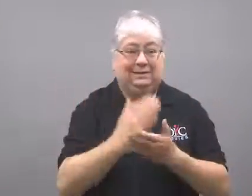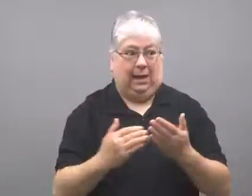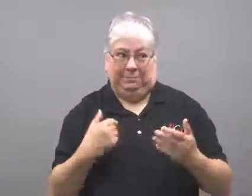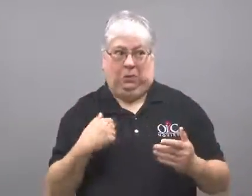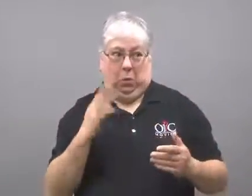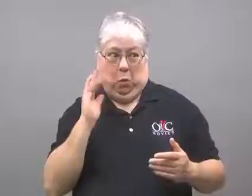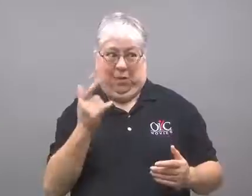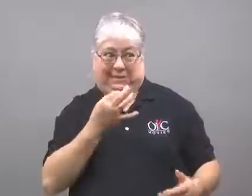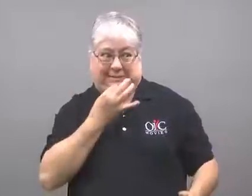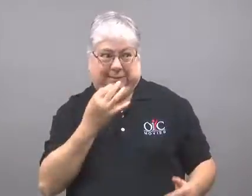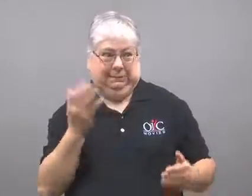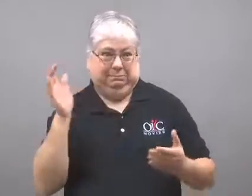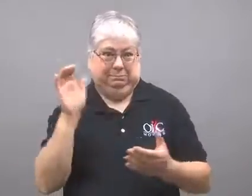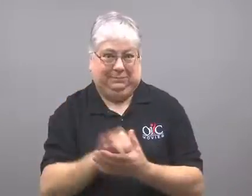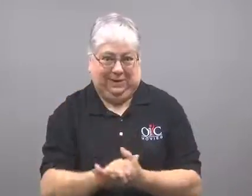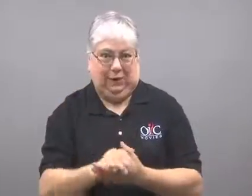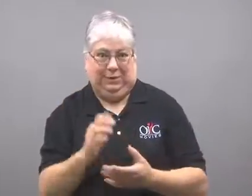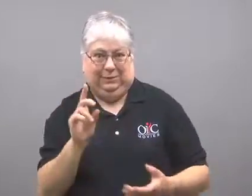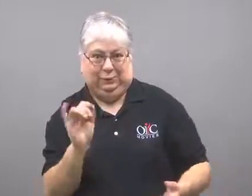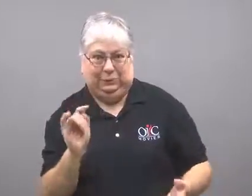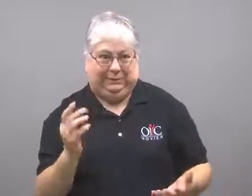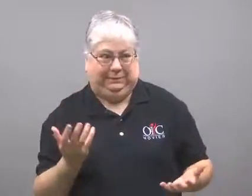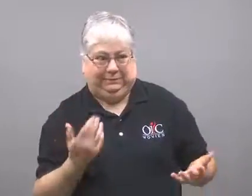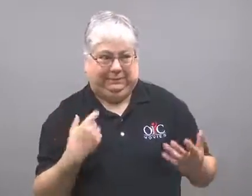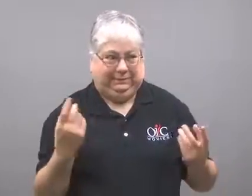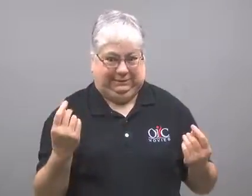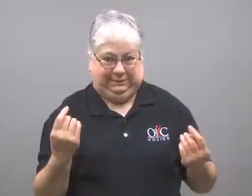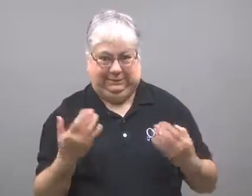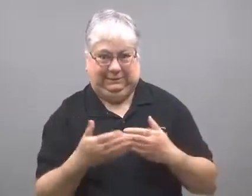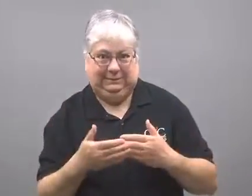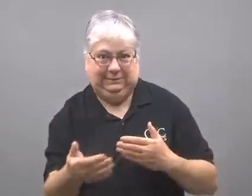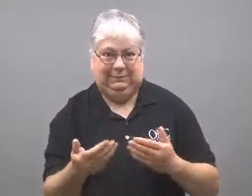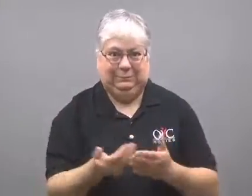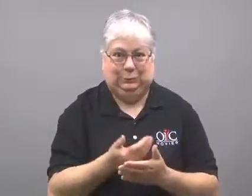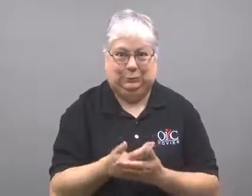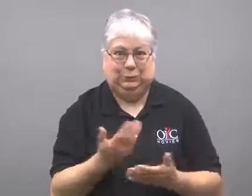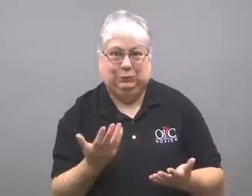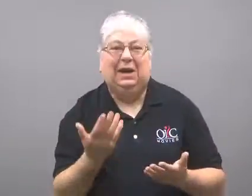Others spoke of planning to get married and their life after that.